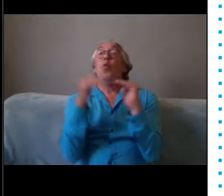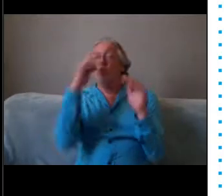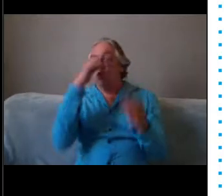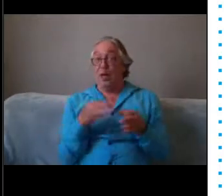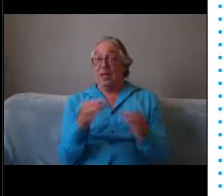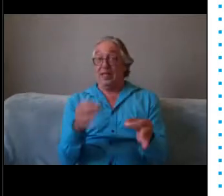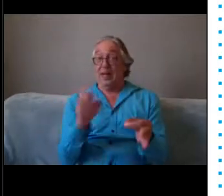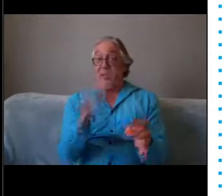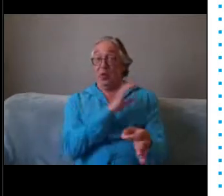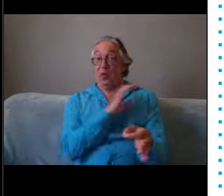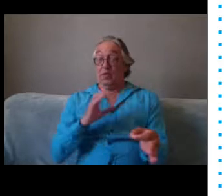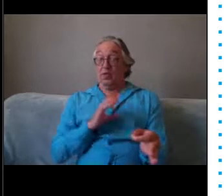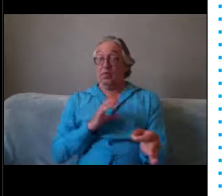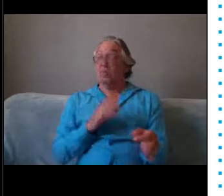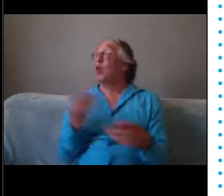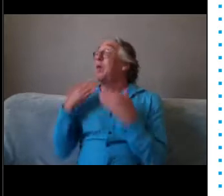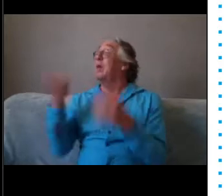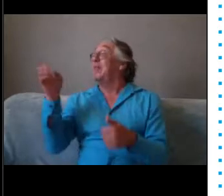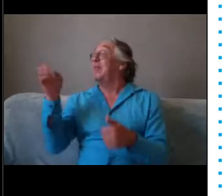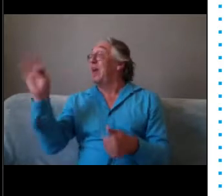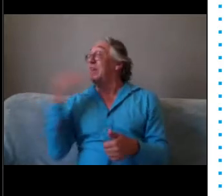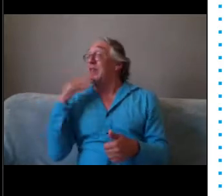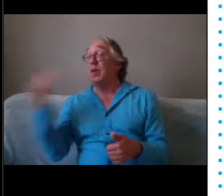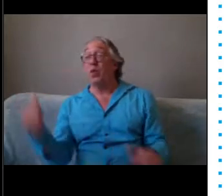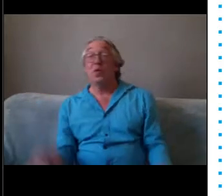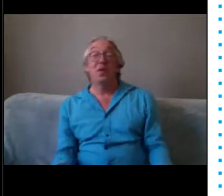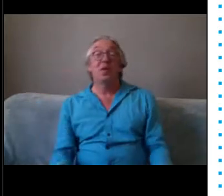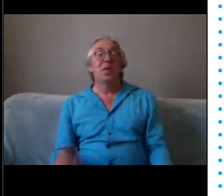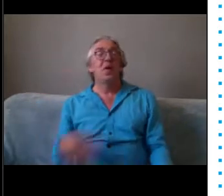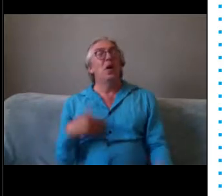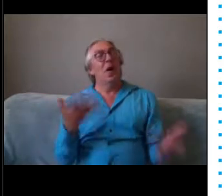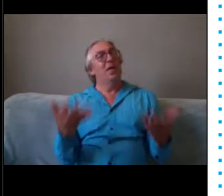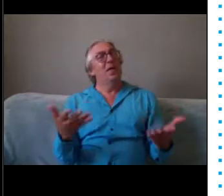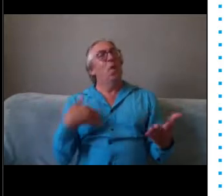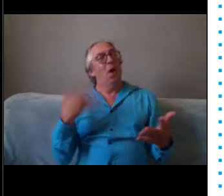Peer, like experiences from peers, from other students